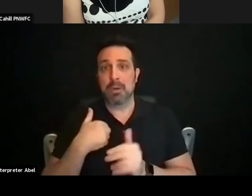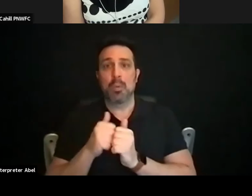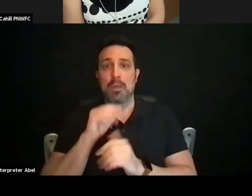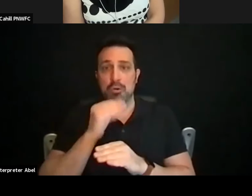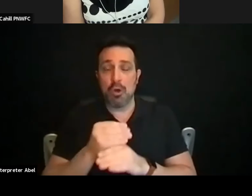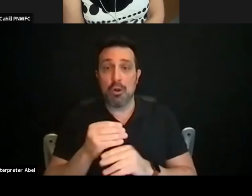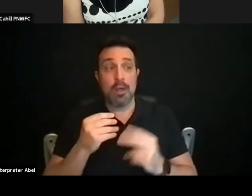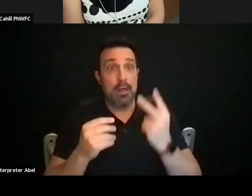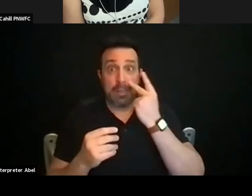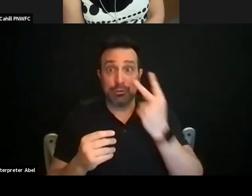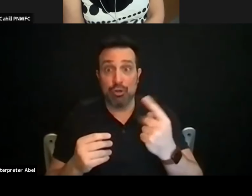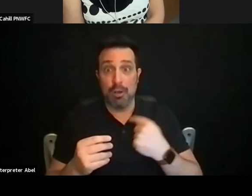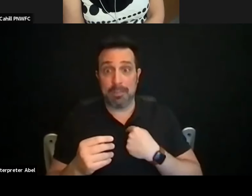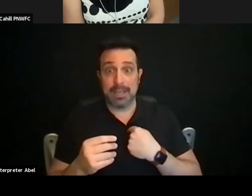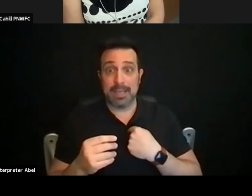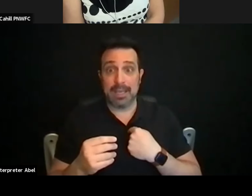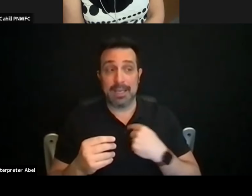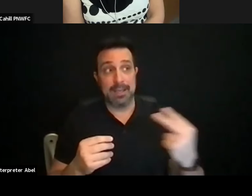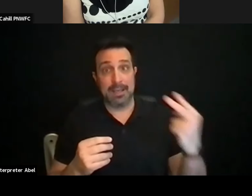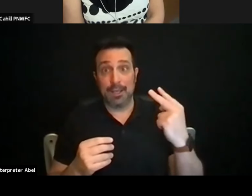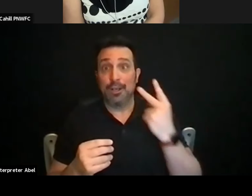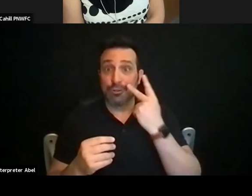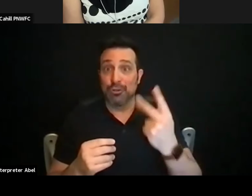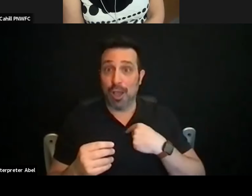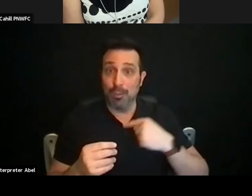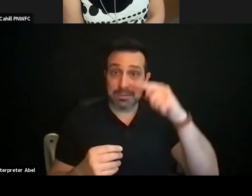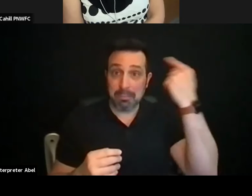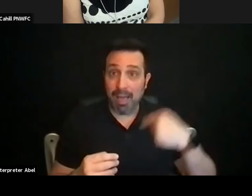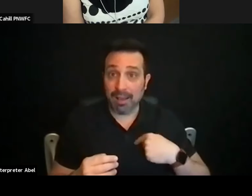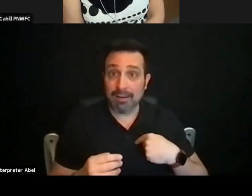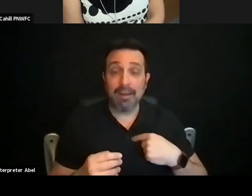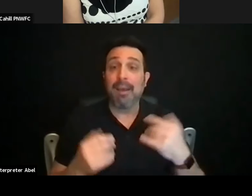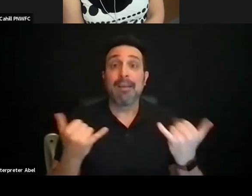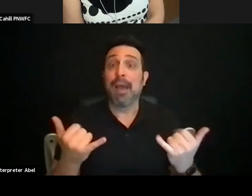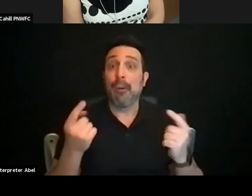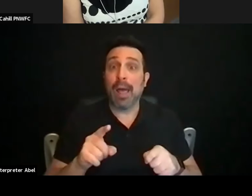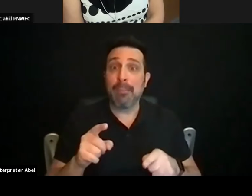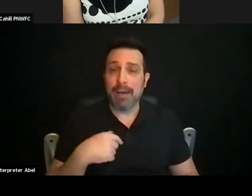pulled over, I had a dirty license plate, one patrol office pulled me and my daughter over and